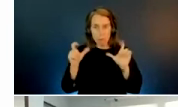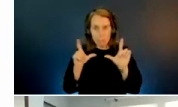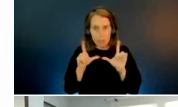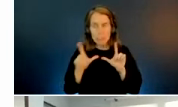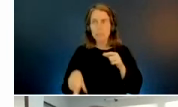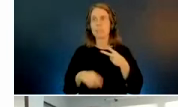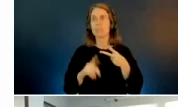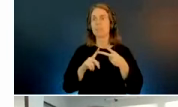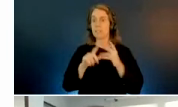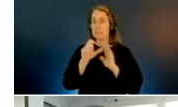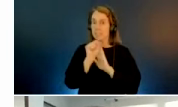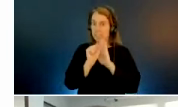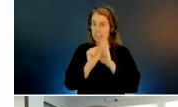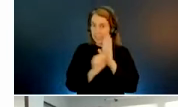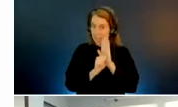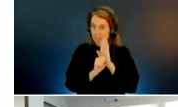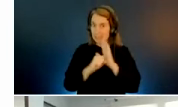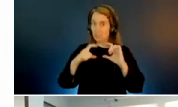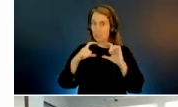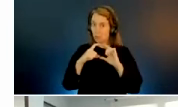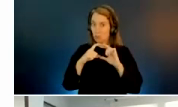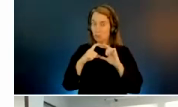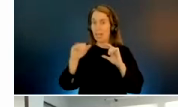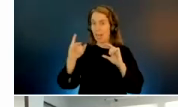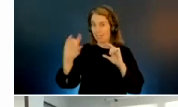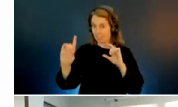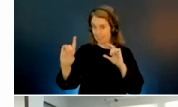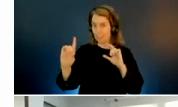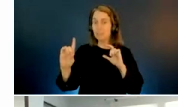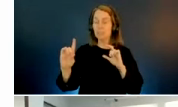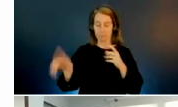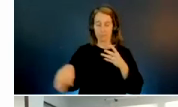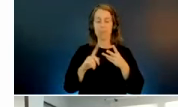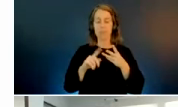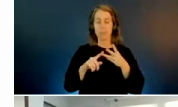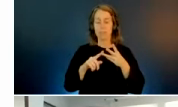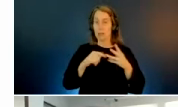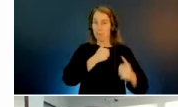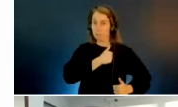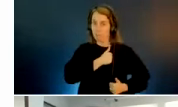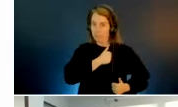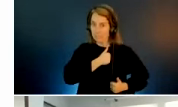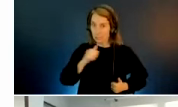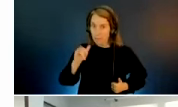issued identification card that's not a driver's license your military ID uh your passport